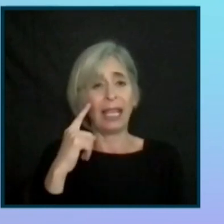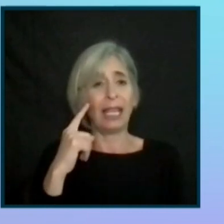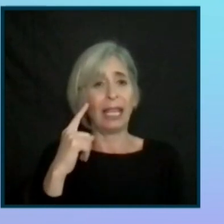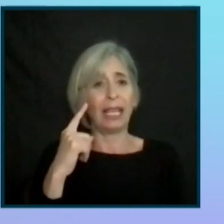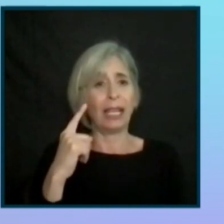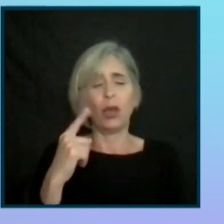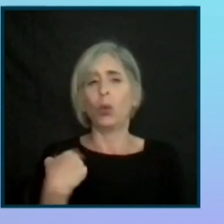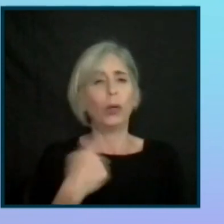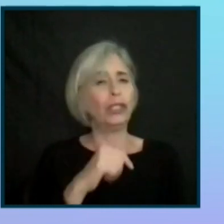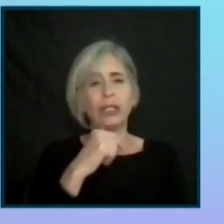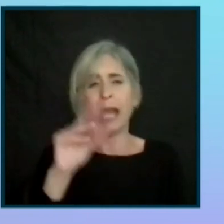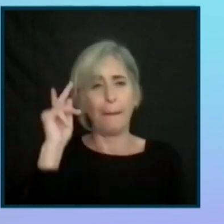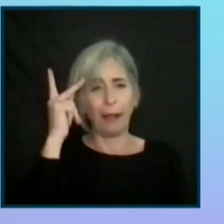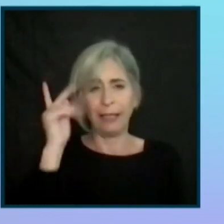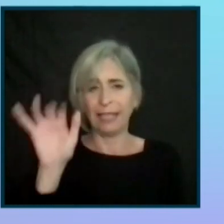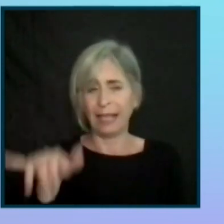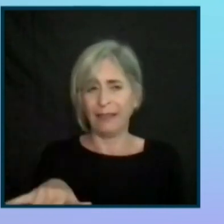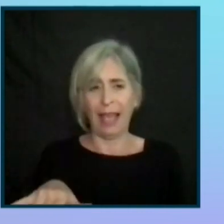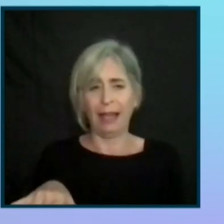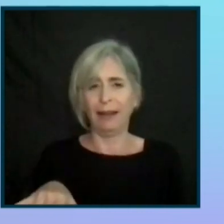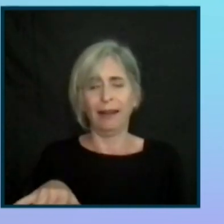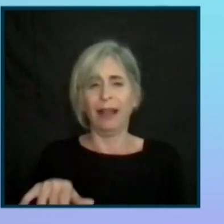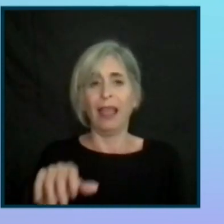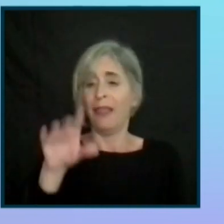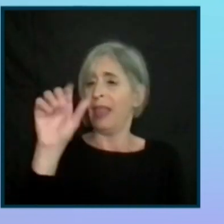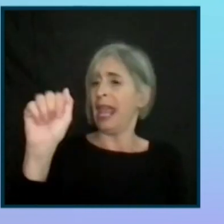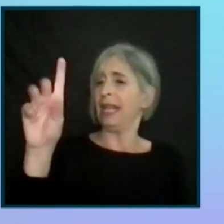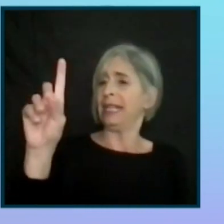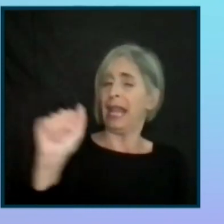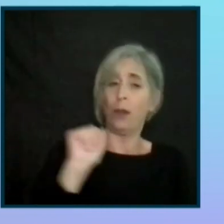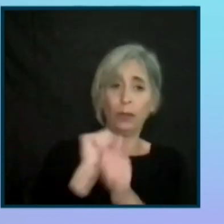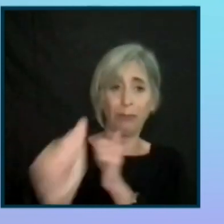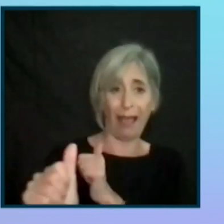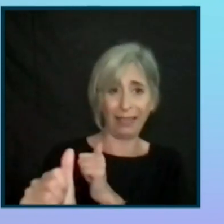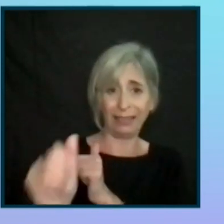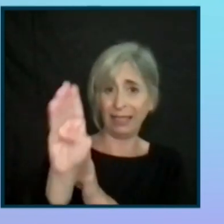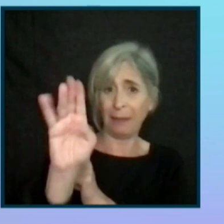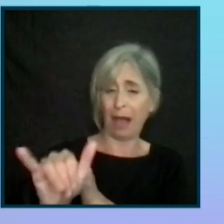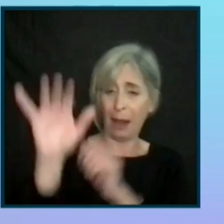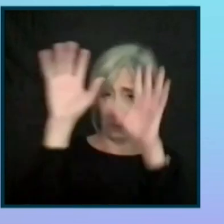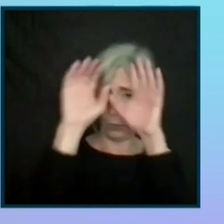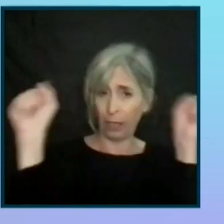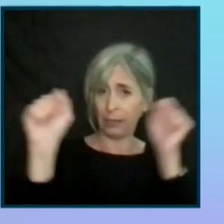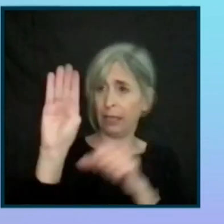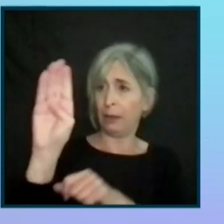but I don't think we should politicize it. The ADA was passed by President Bush in 1990.